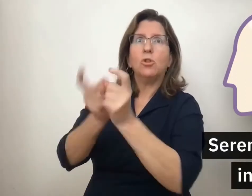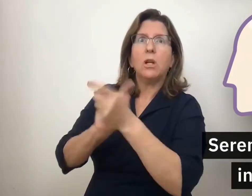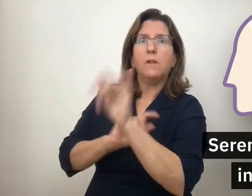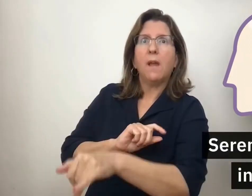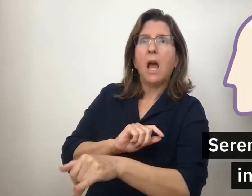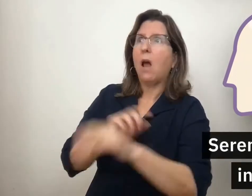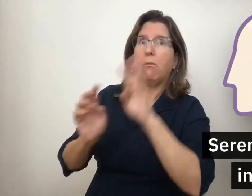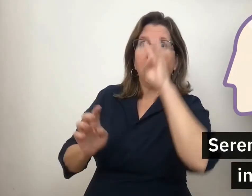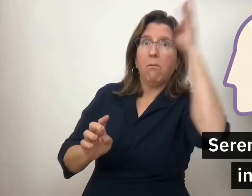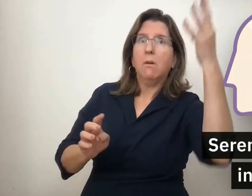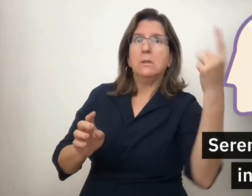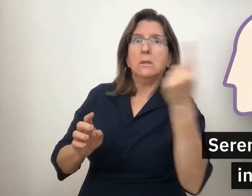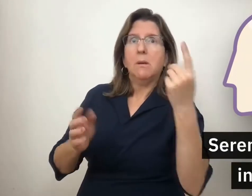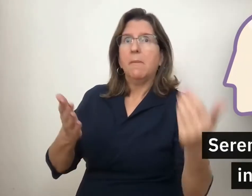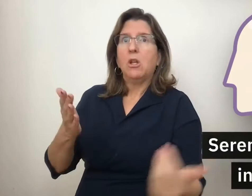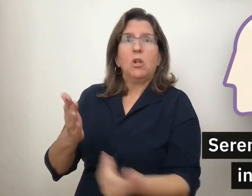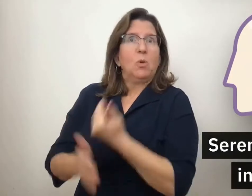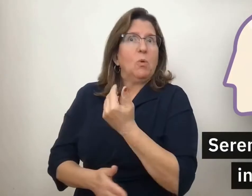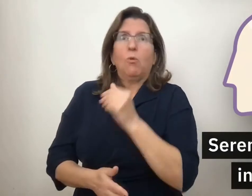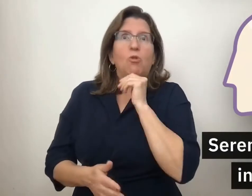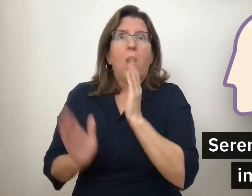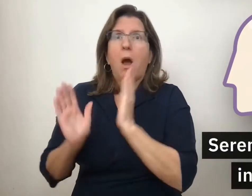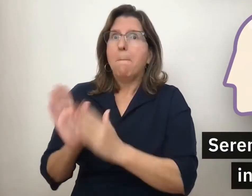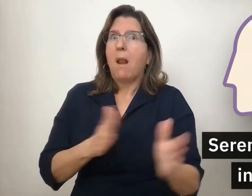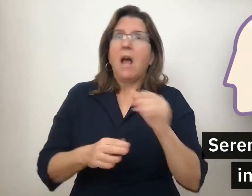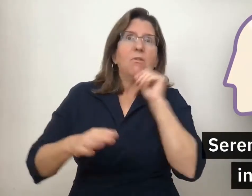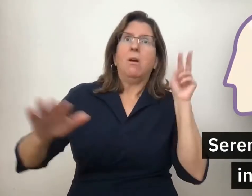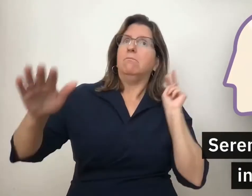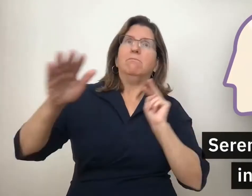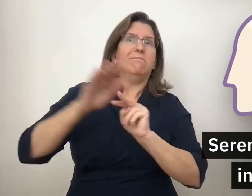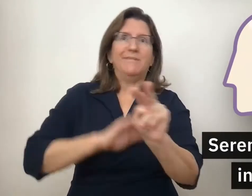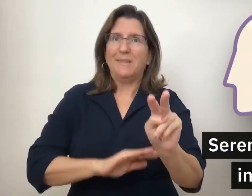and lead to innovations not foreseen.